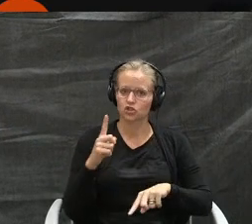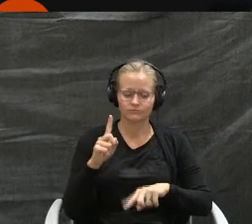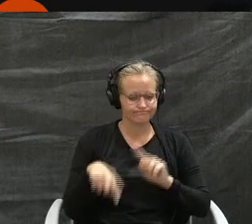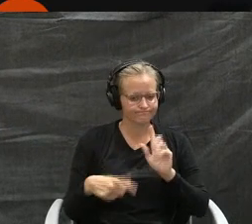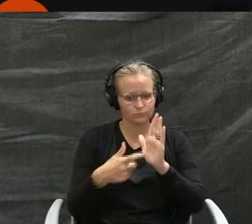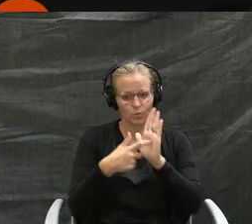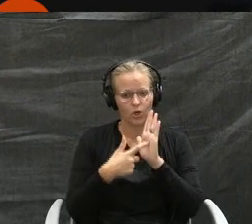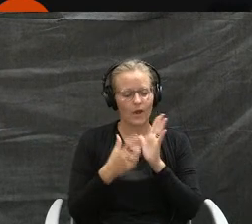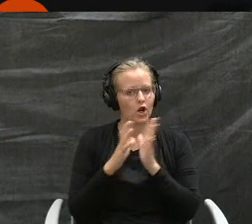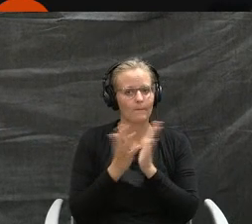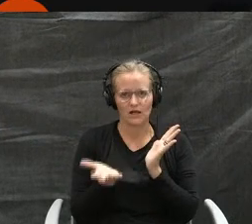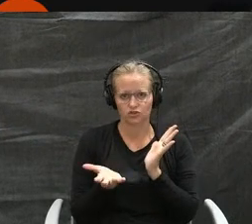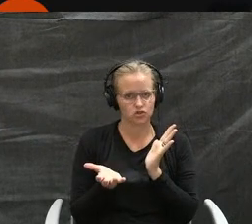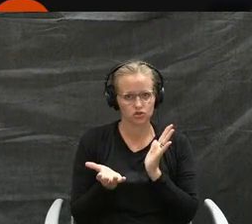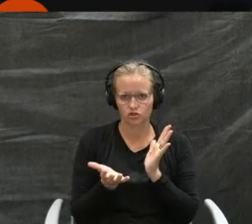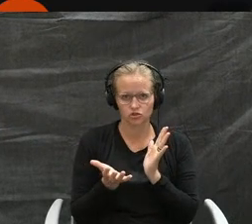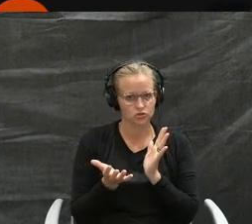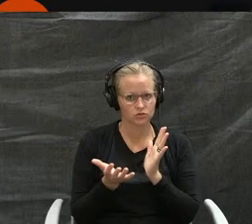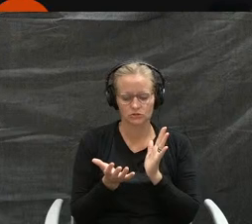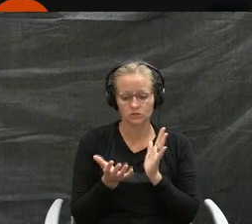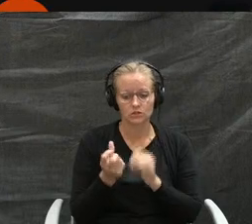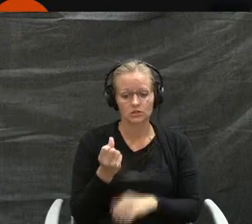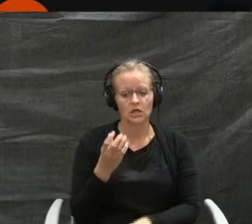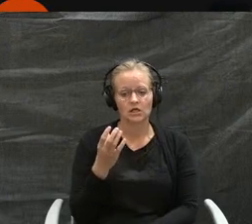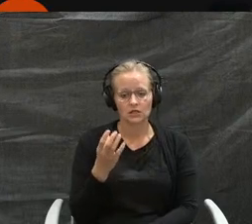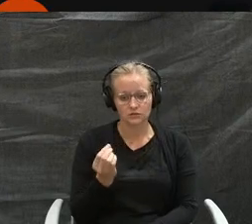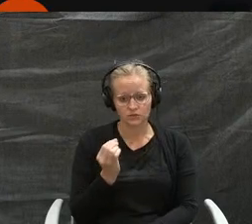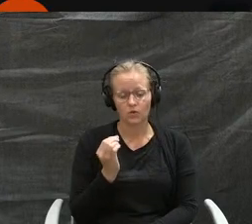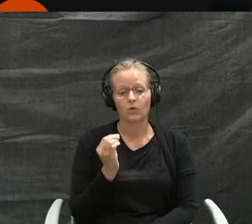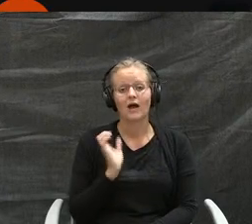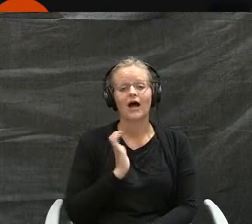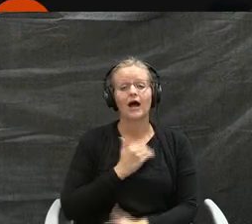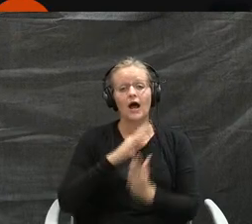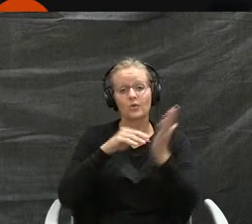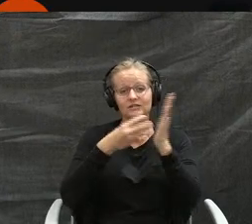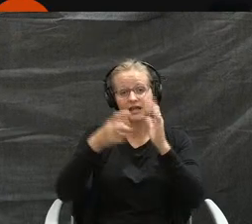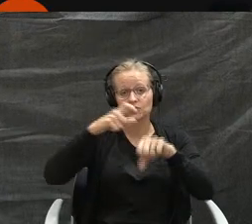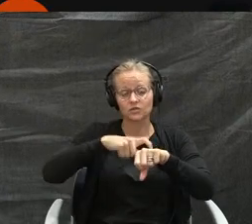hour of the day. The Blacks of scheduling time will also give teachers more